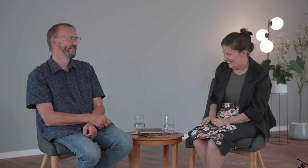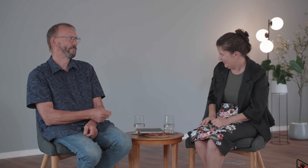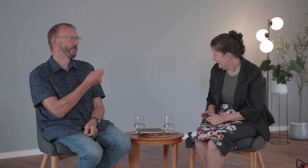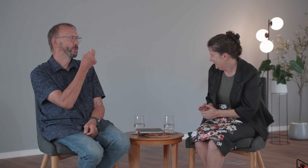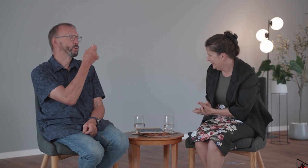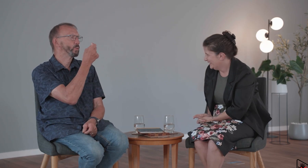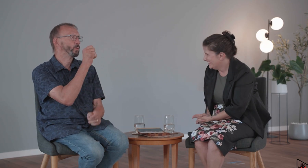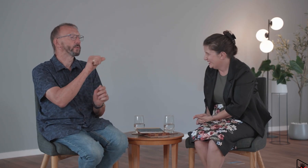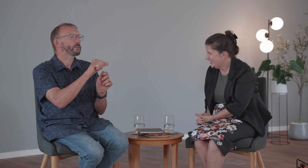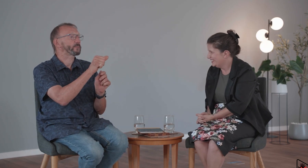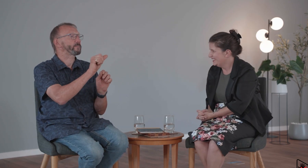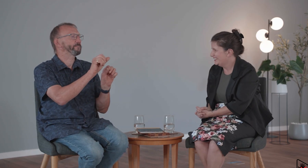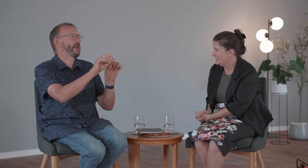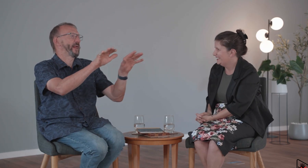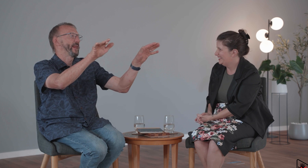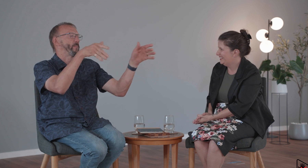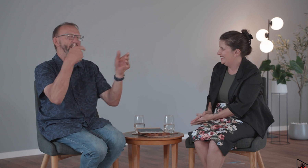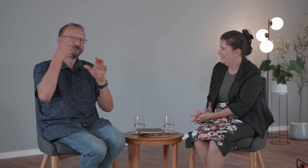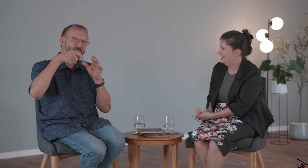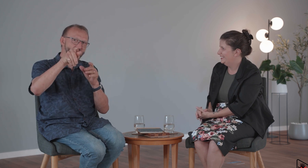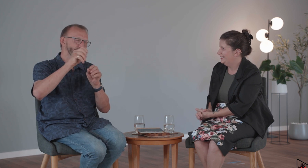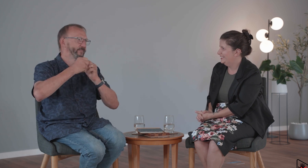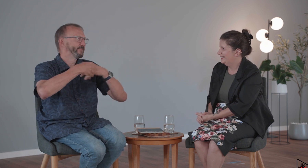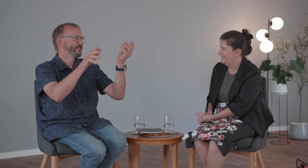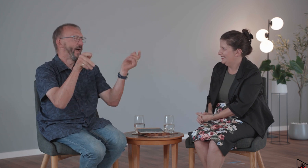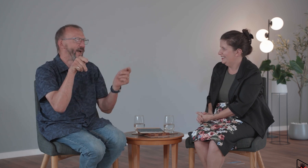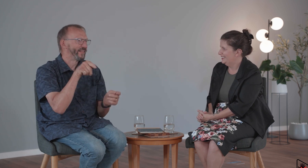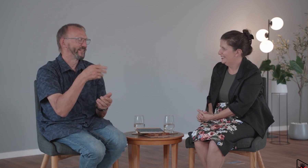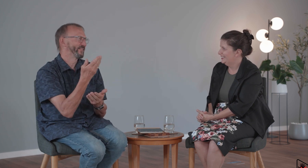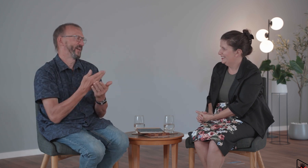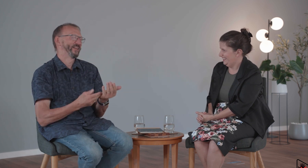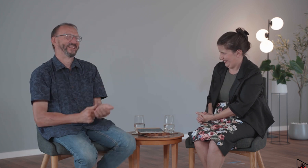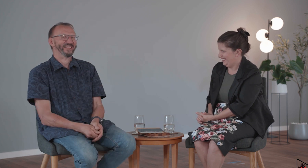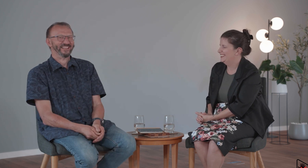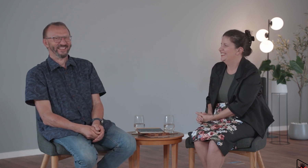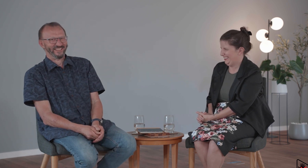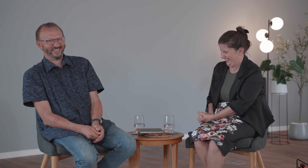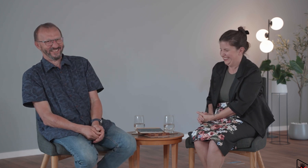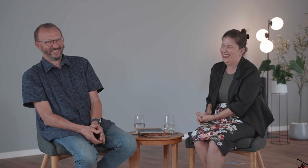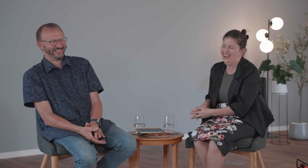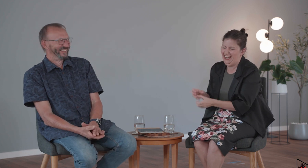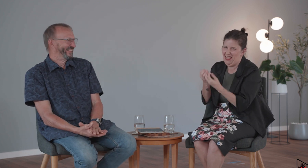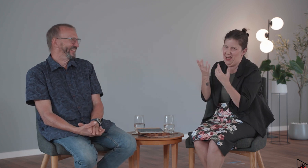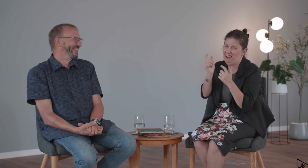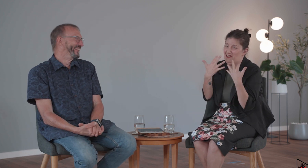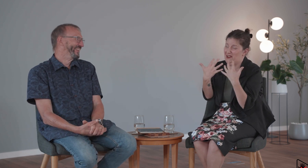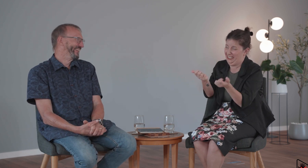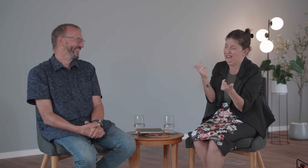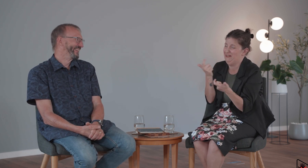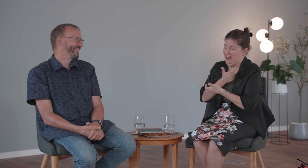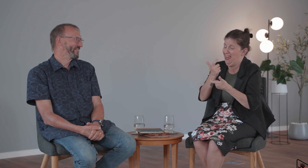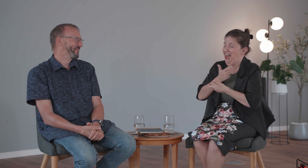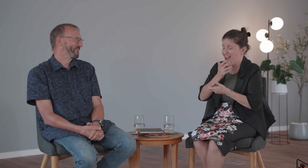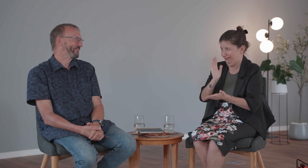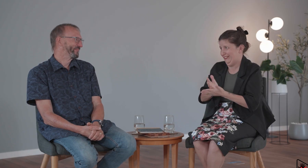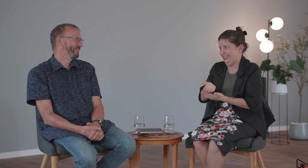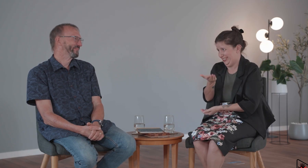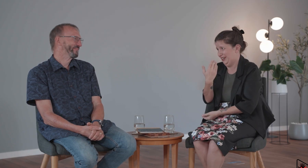that was the best. Yeah. Well, I think it's going to go viral fairly soon after this podcast is released, isn't it? That story will be well known. I think there'll